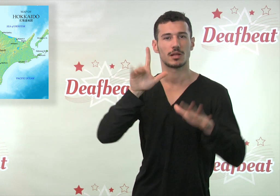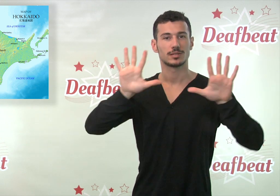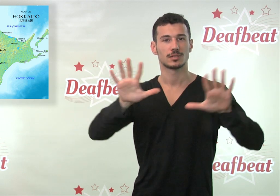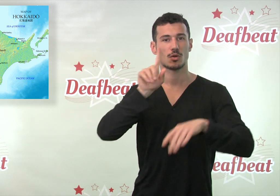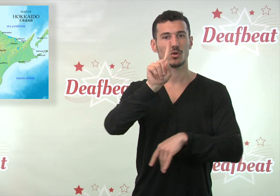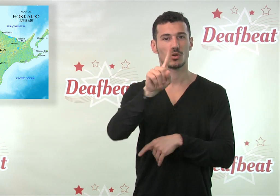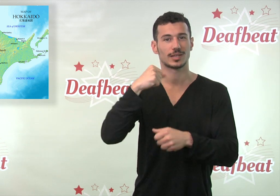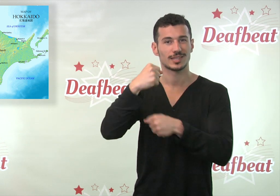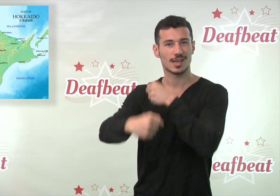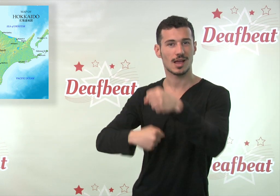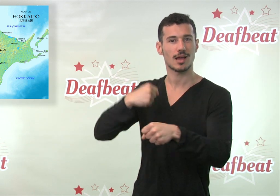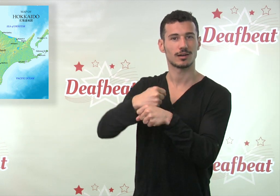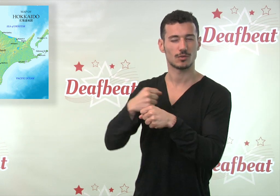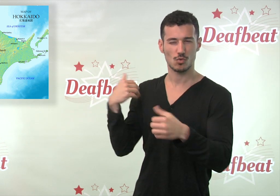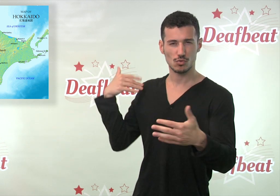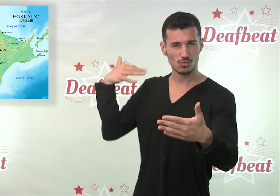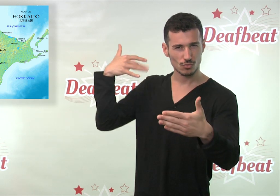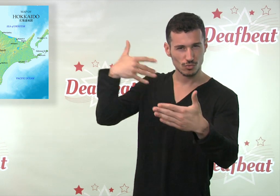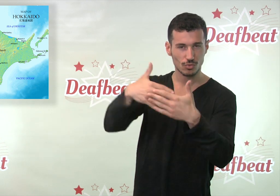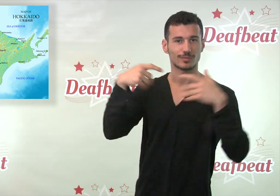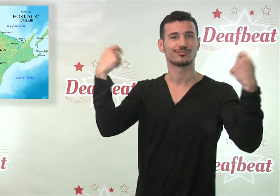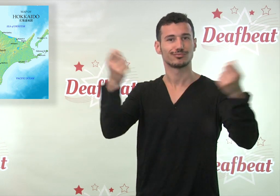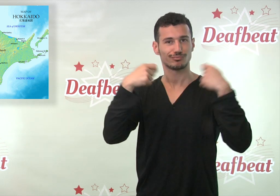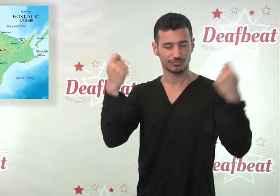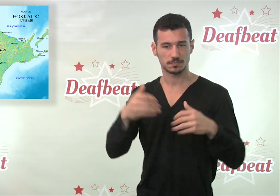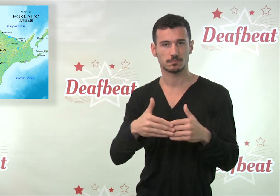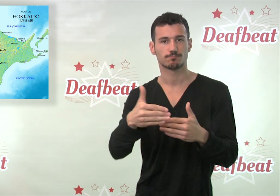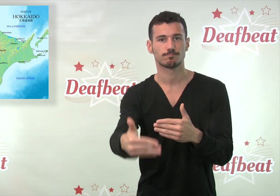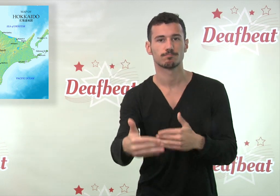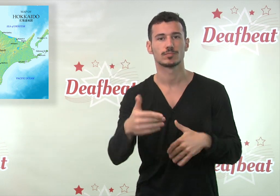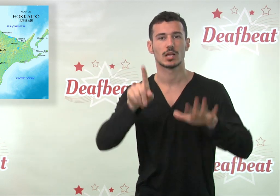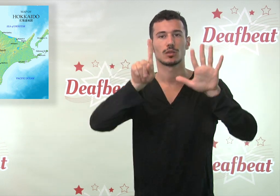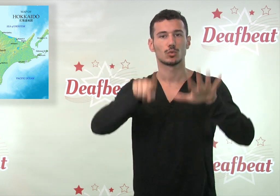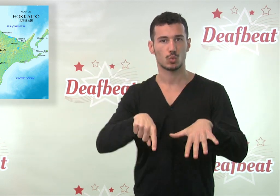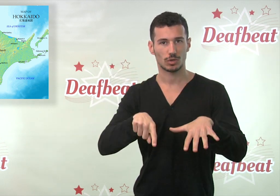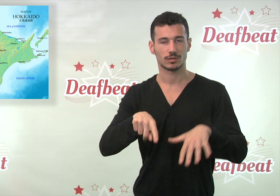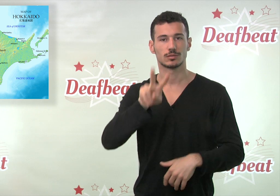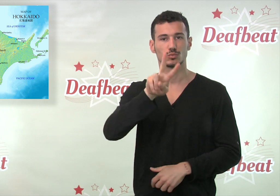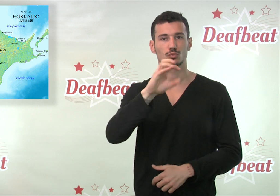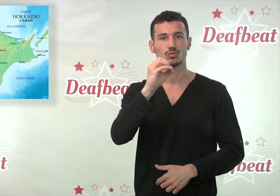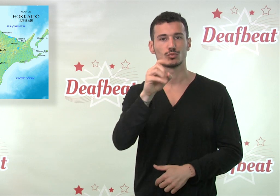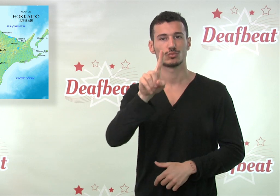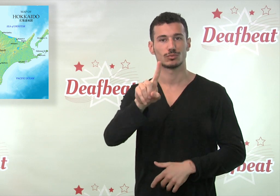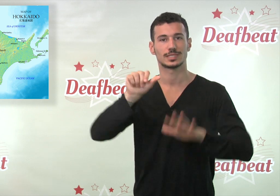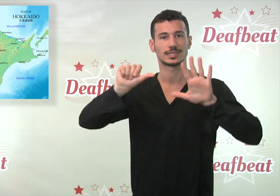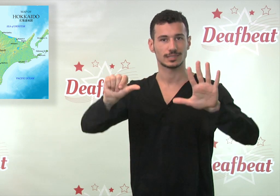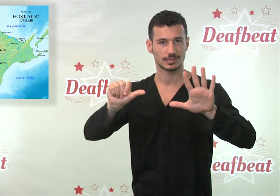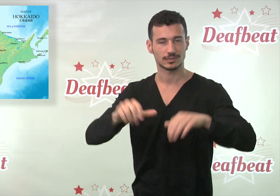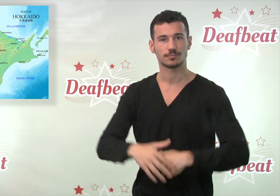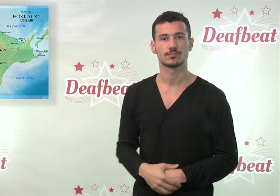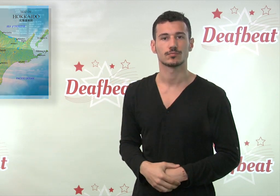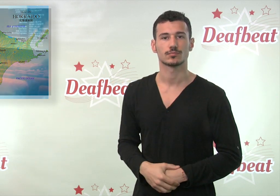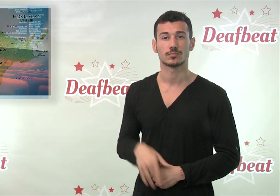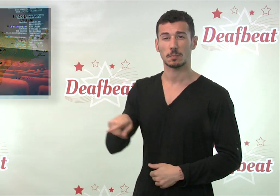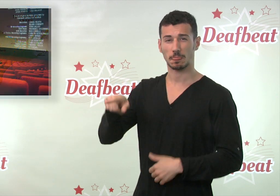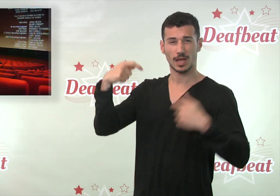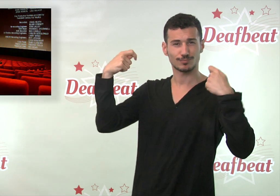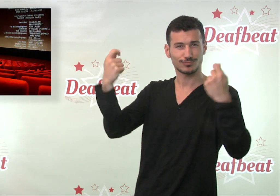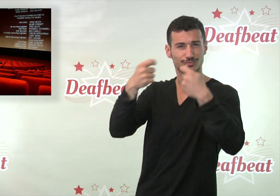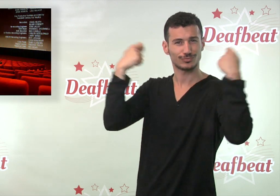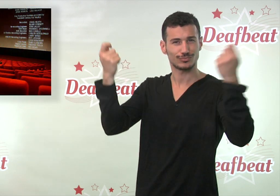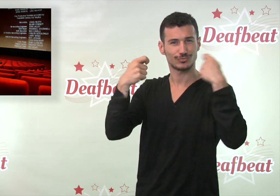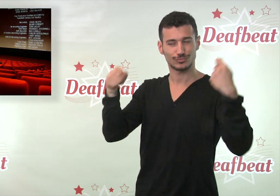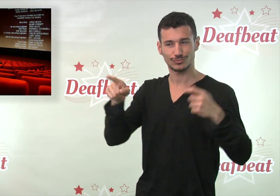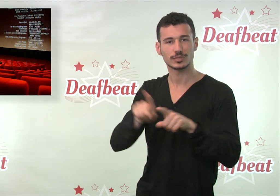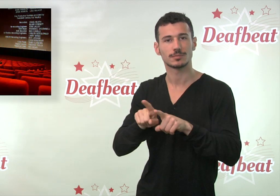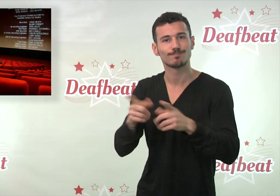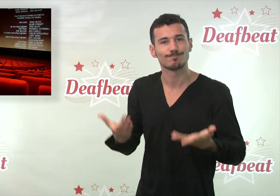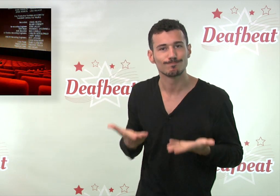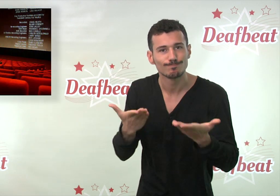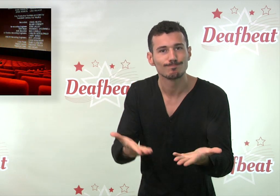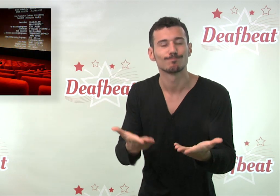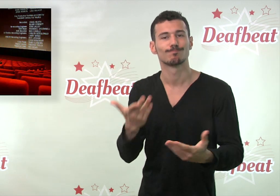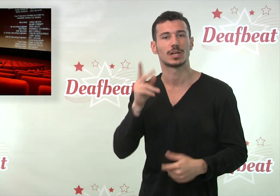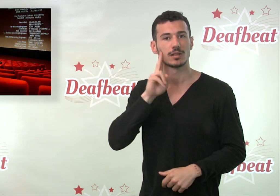will celebrate its 11th year in June, 2016. It is an annual event that gives Deaf